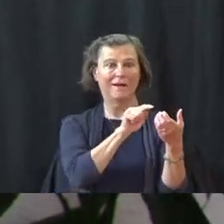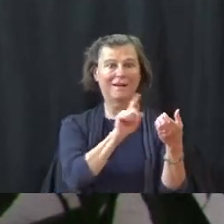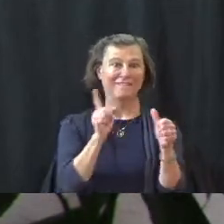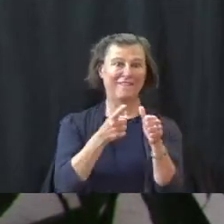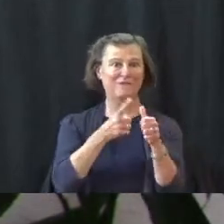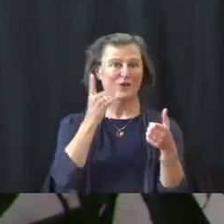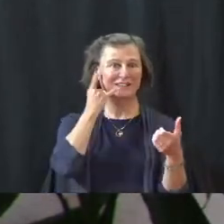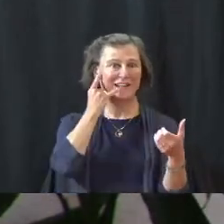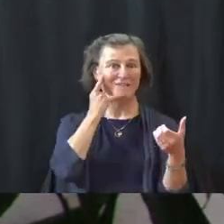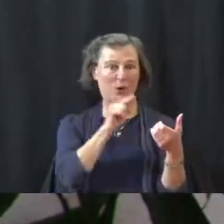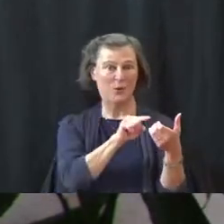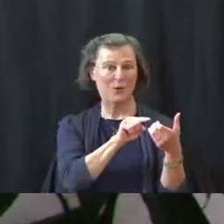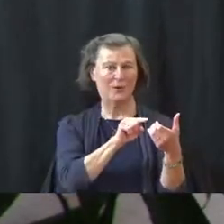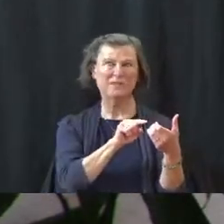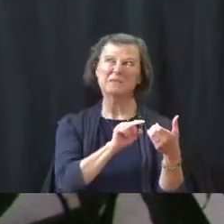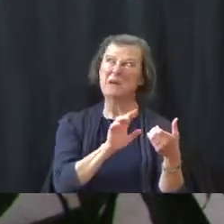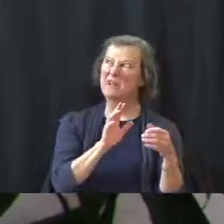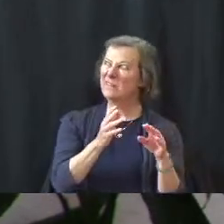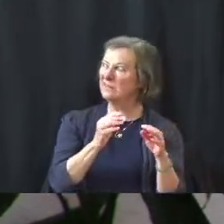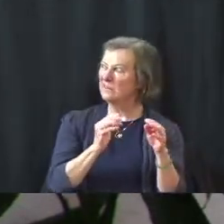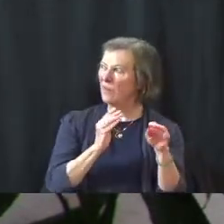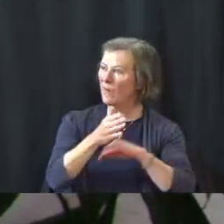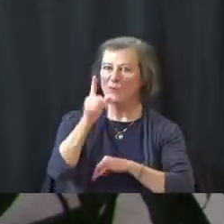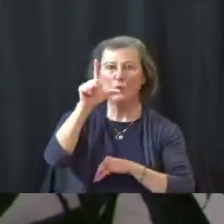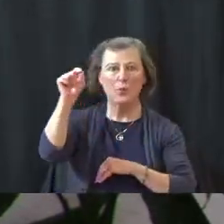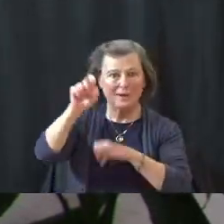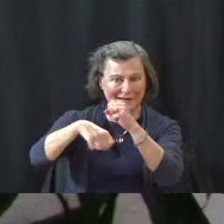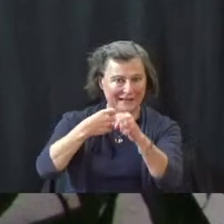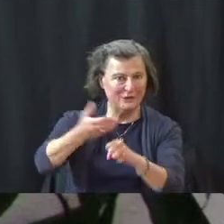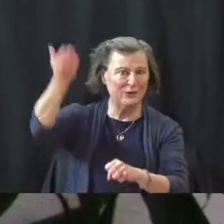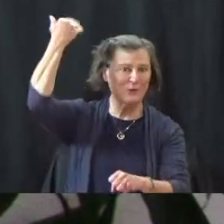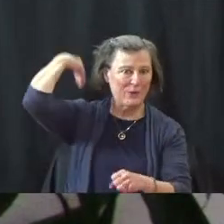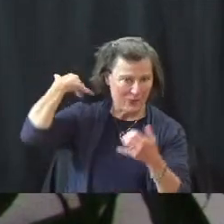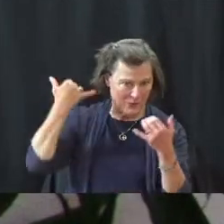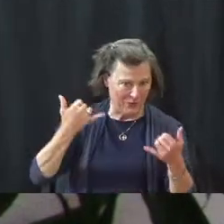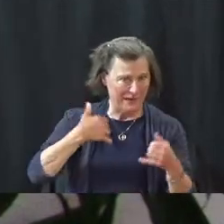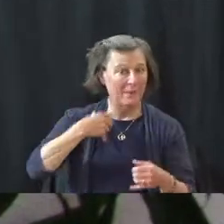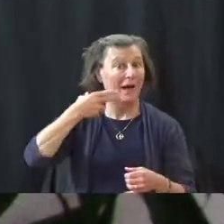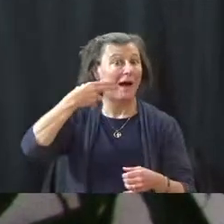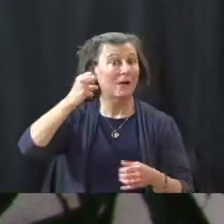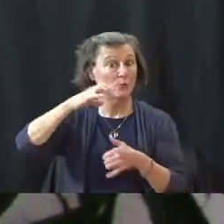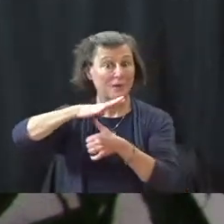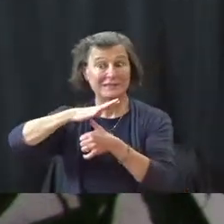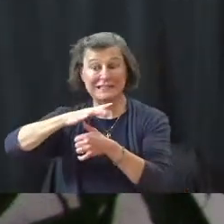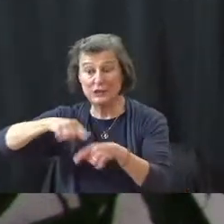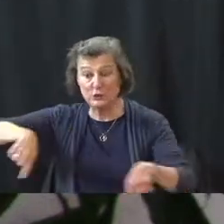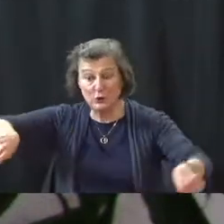It was a little over 20 years ago now and my high school seniors were really excited